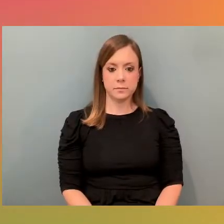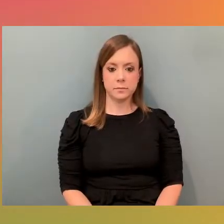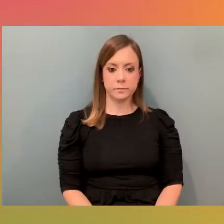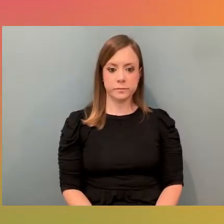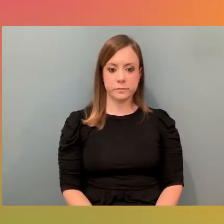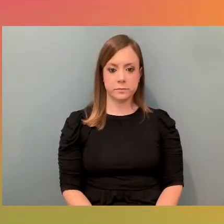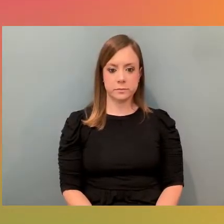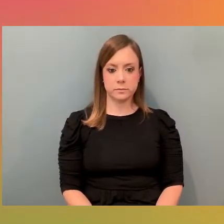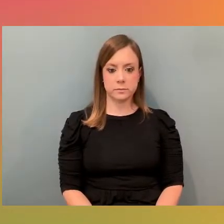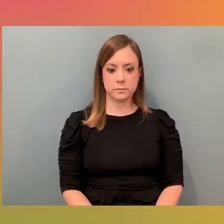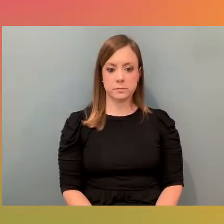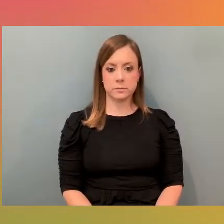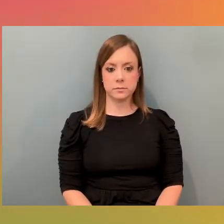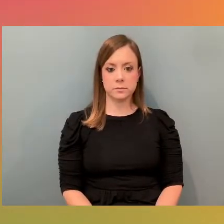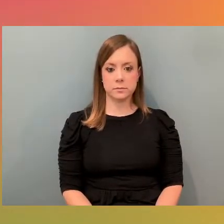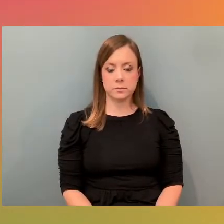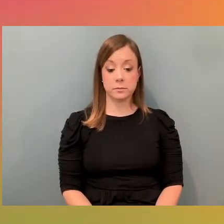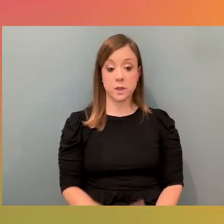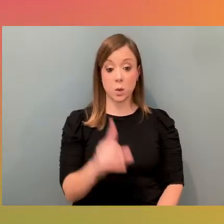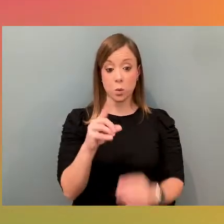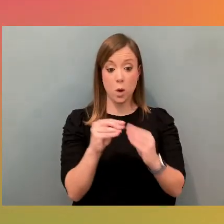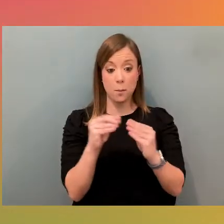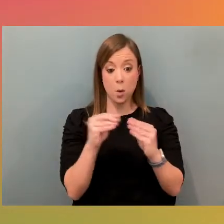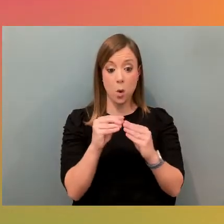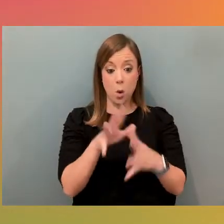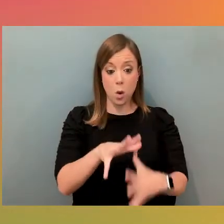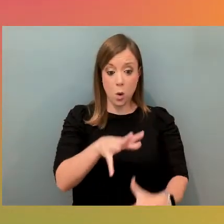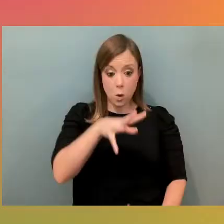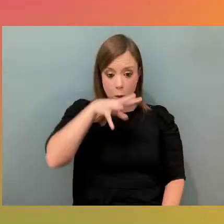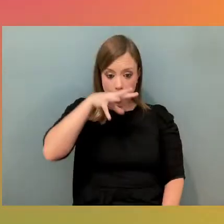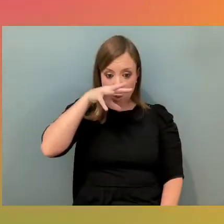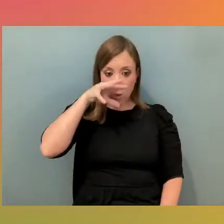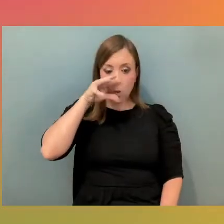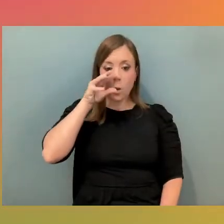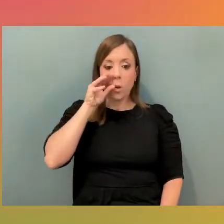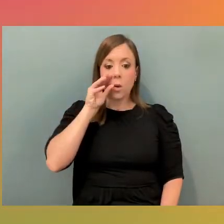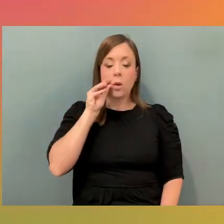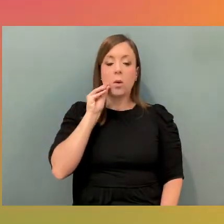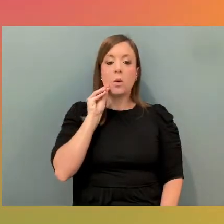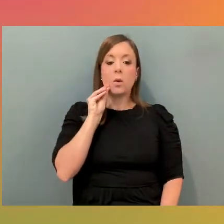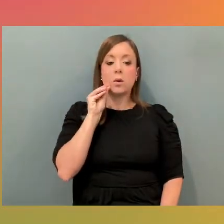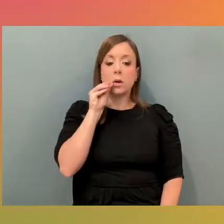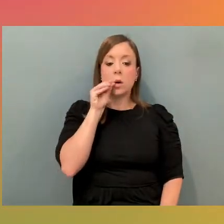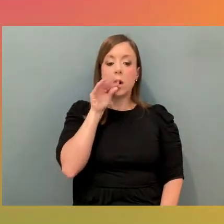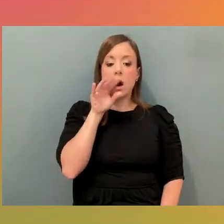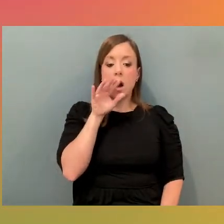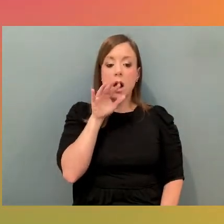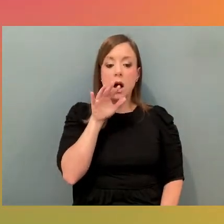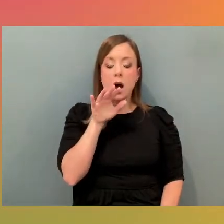BREATH.